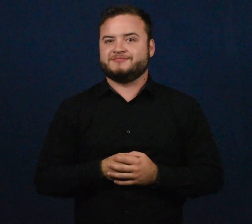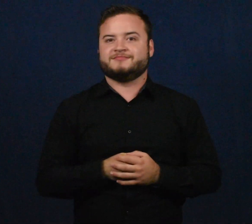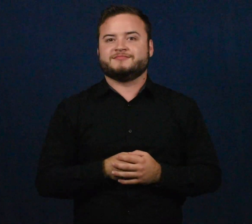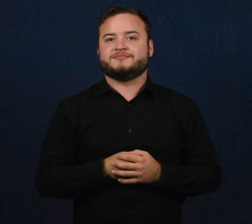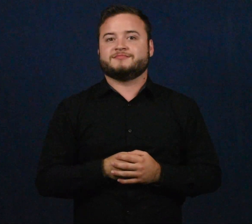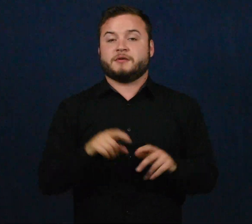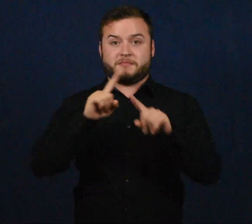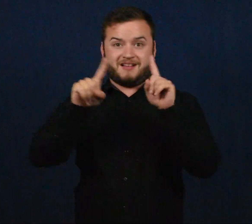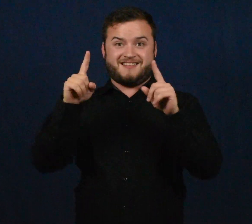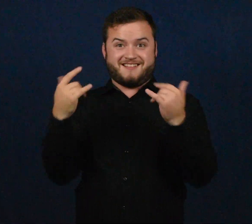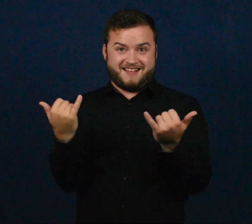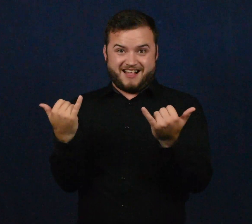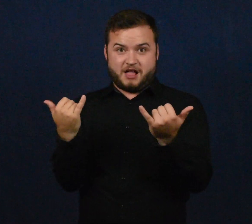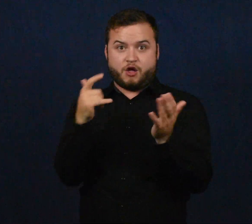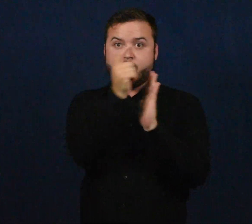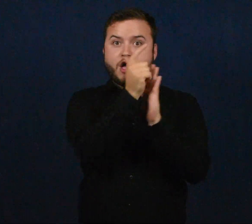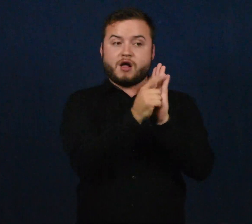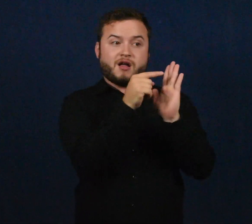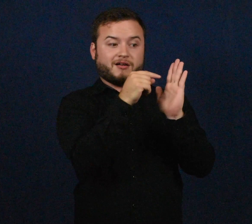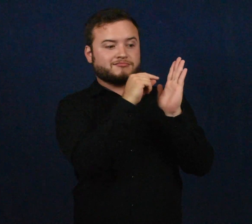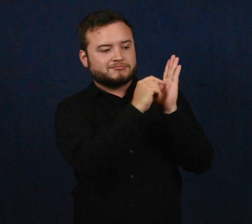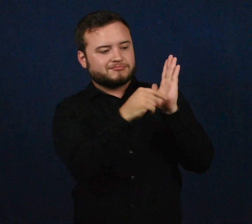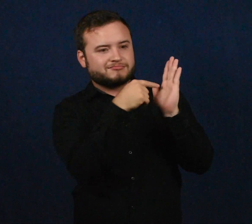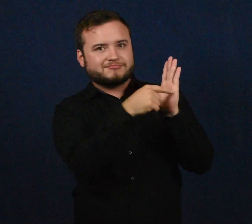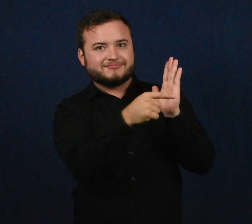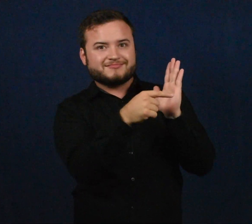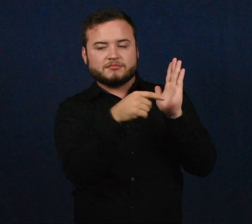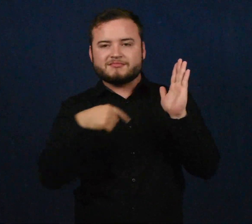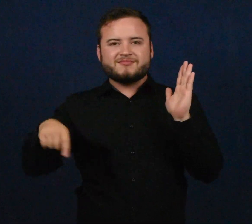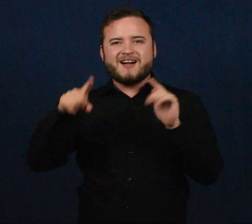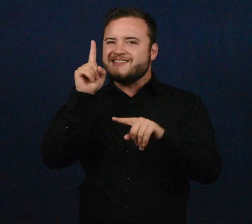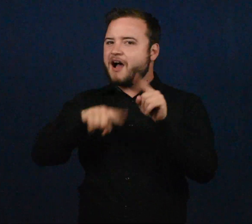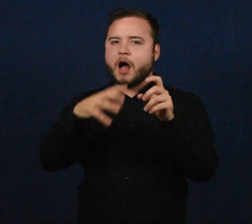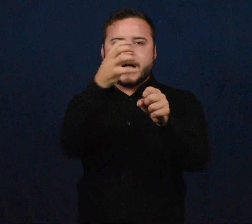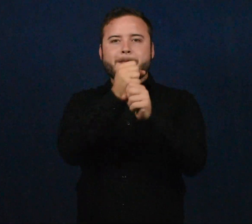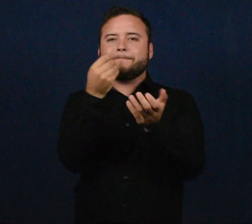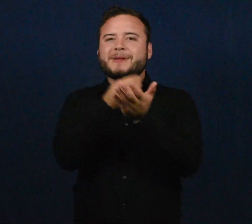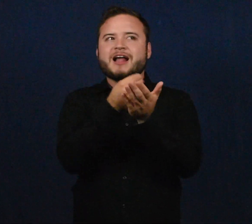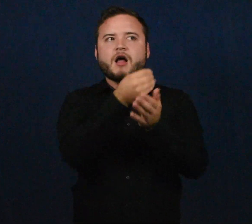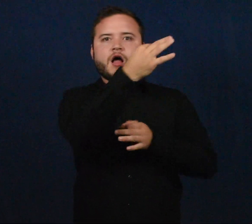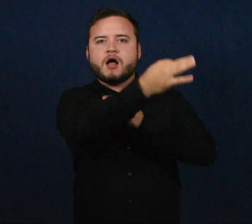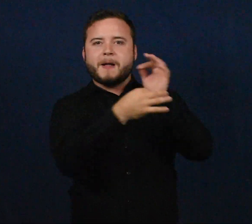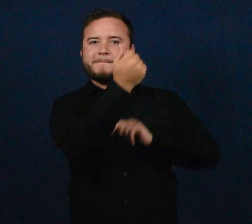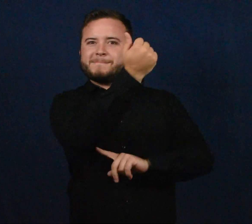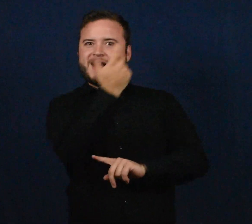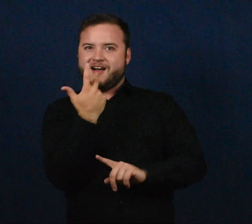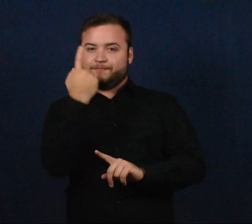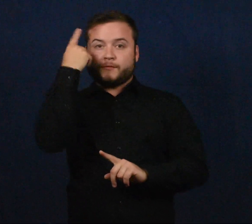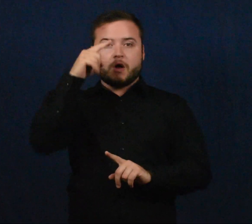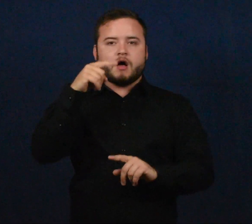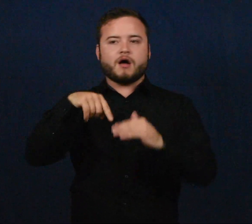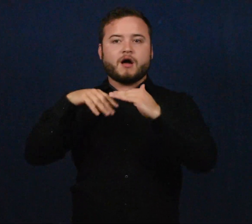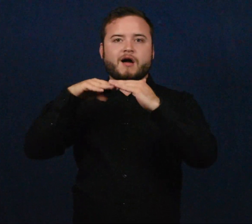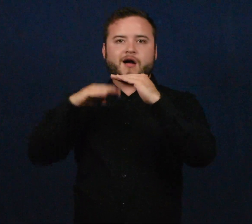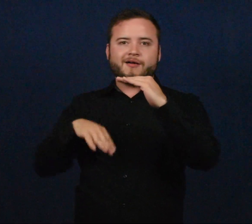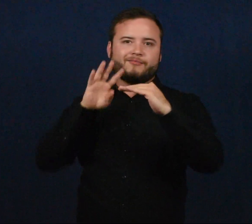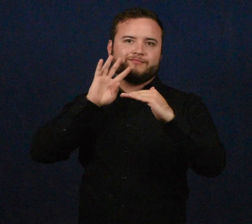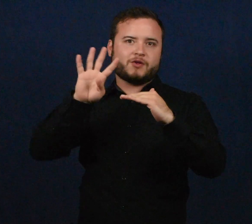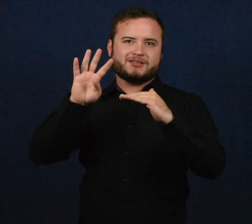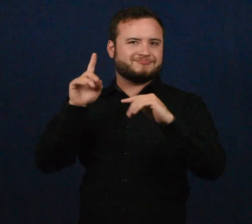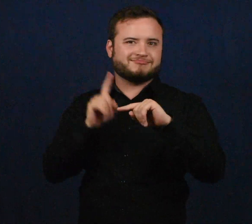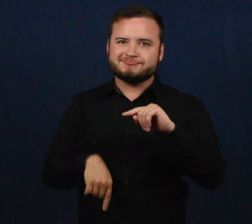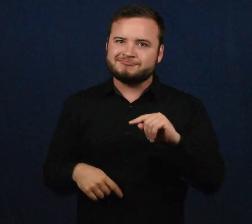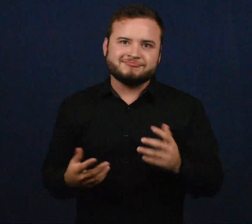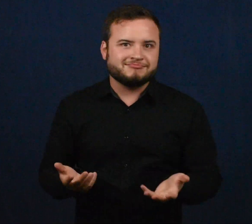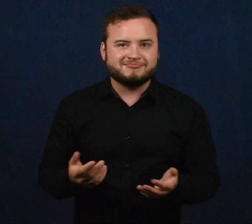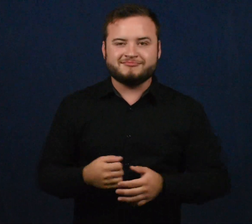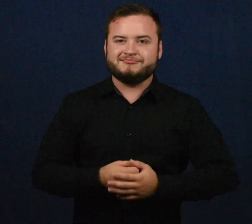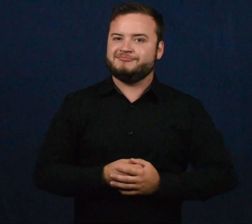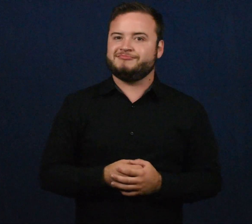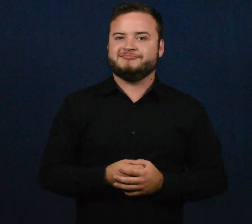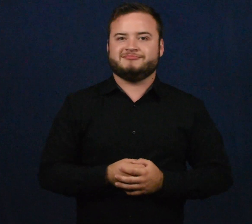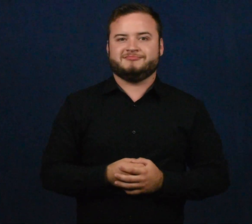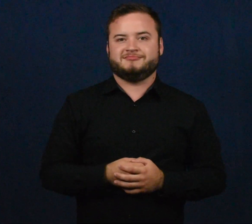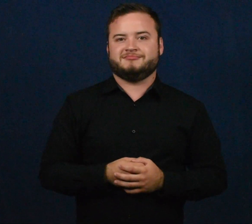but the way the current statute is written, they are unable to get reimbursed for younger children.